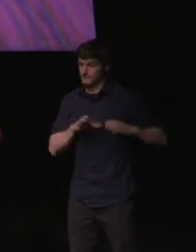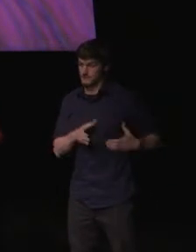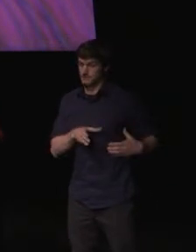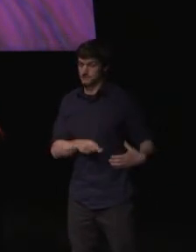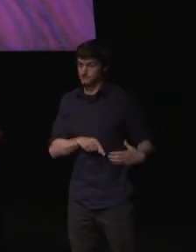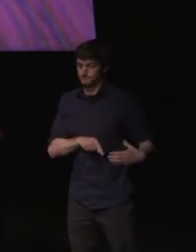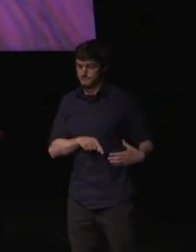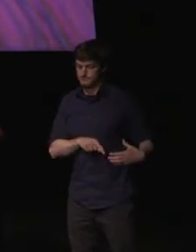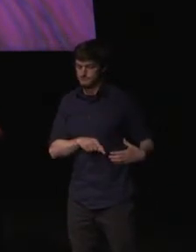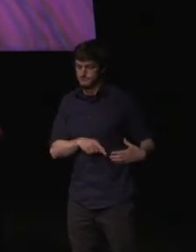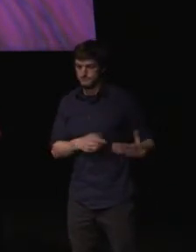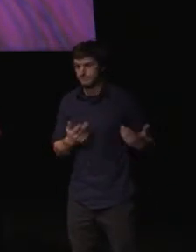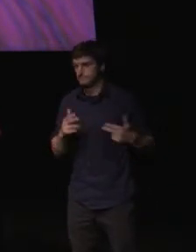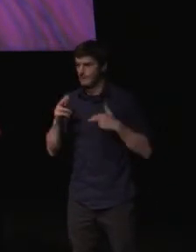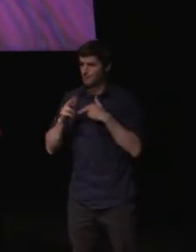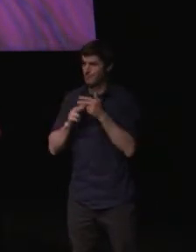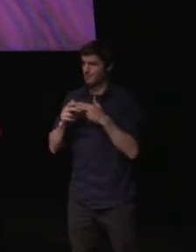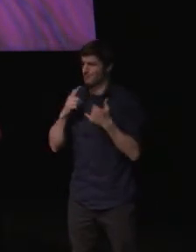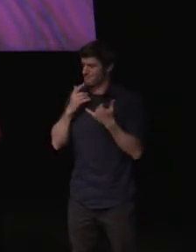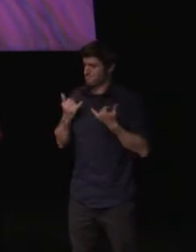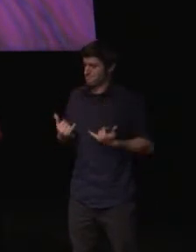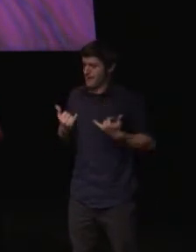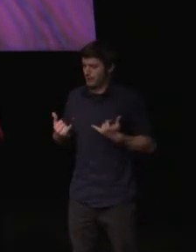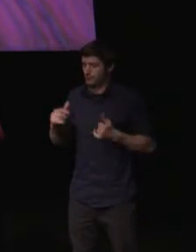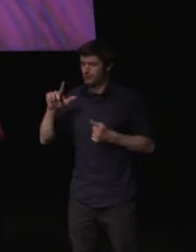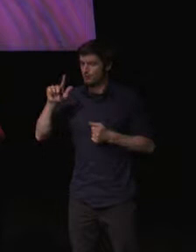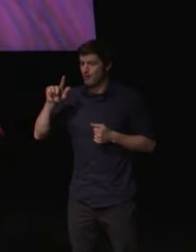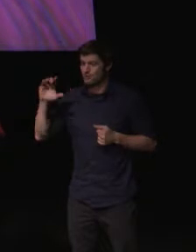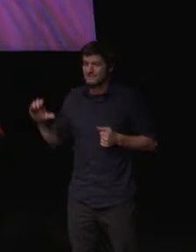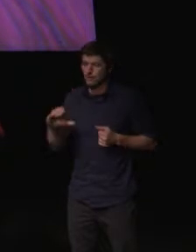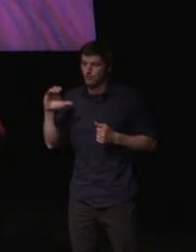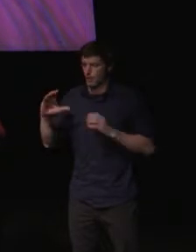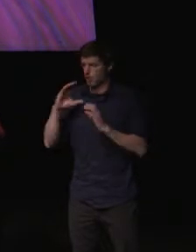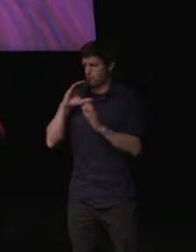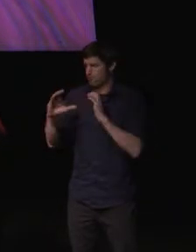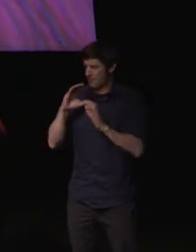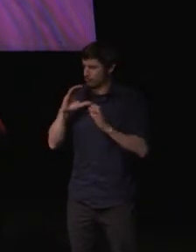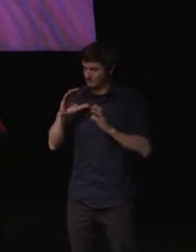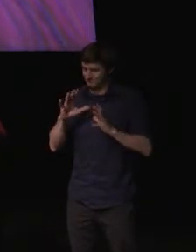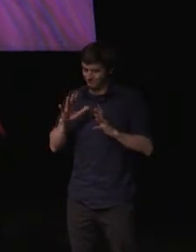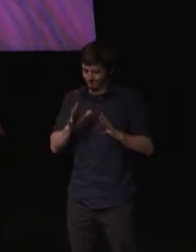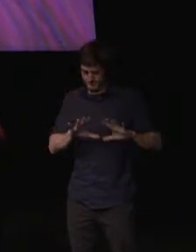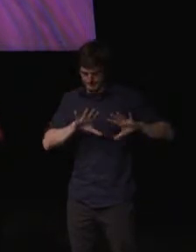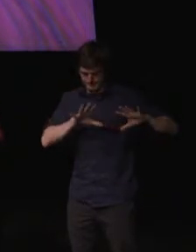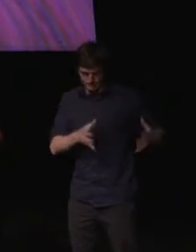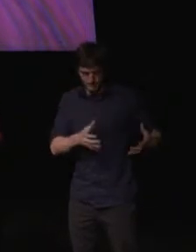Building a modern 21st century communications fabric we wanna protect users against network attacks.